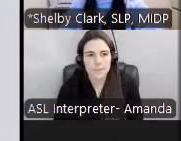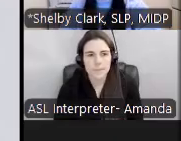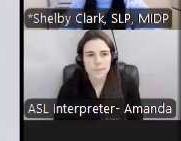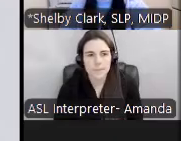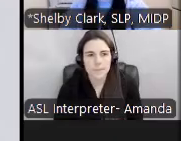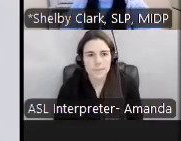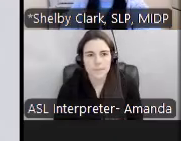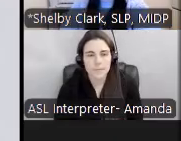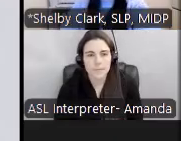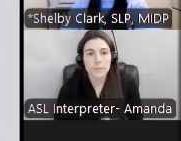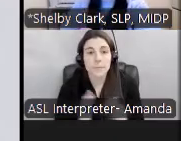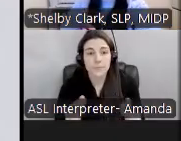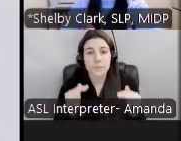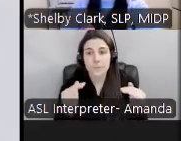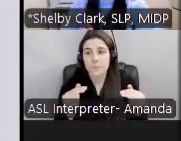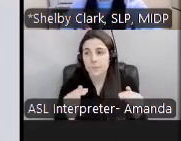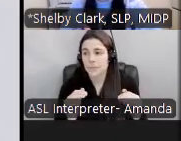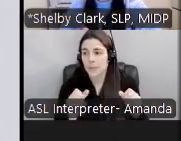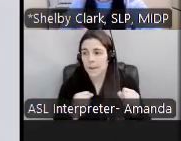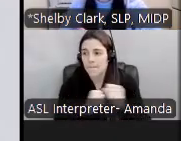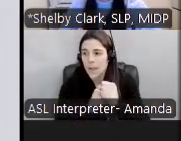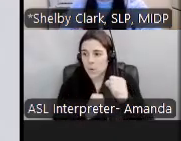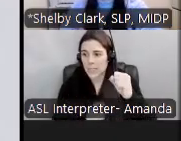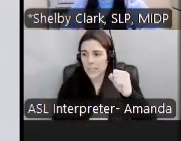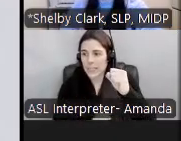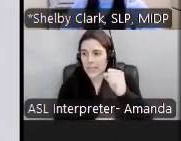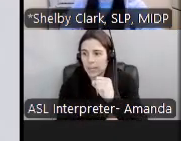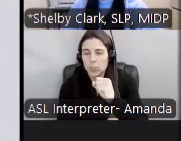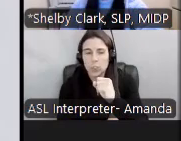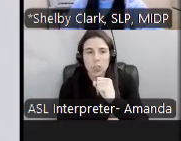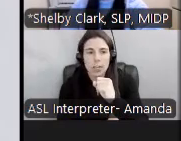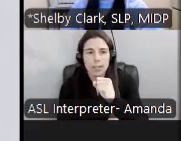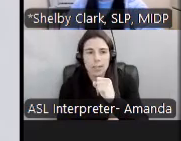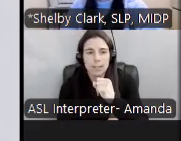So next we have the foundation footers or social communication.